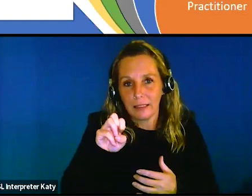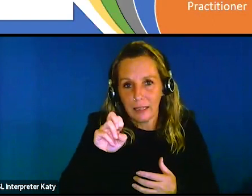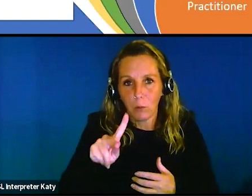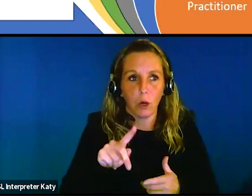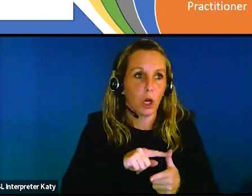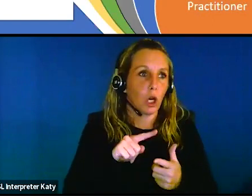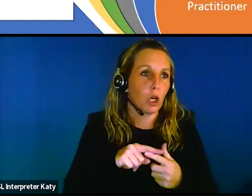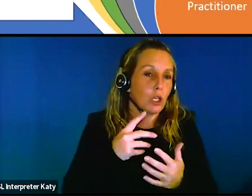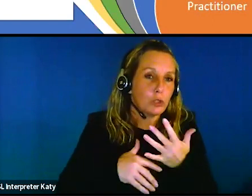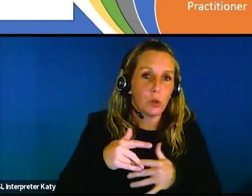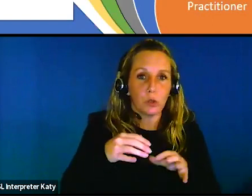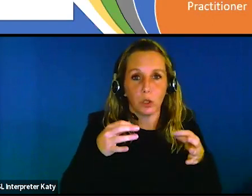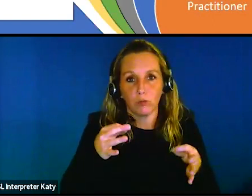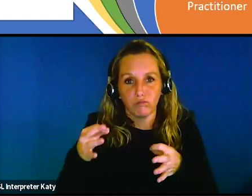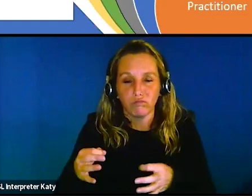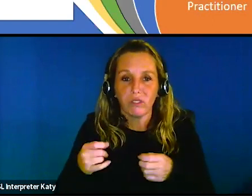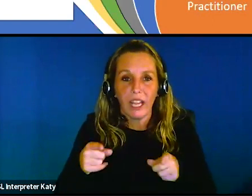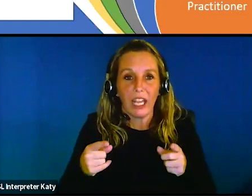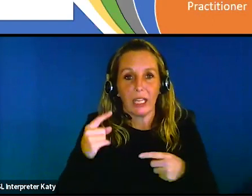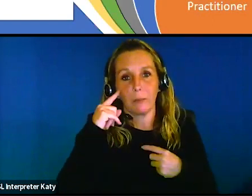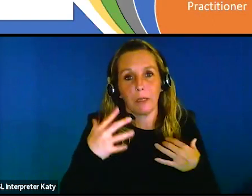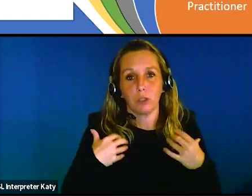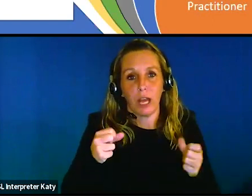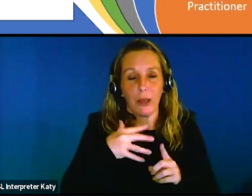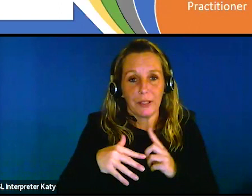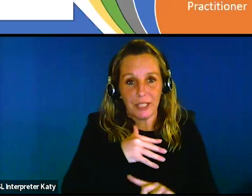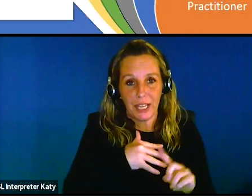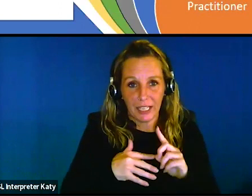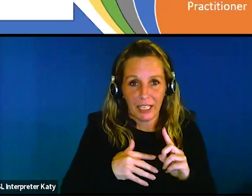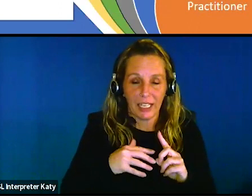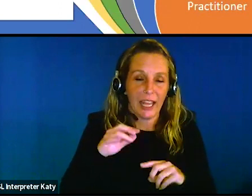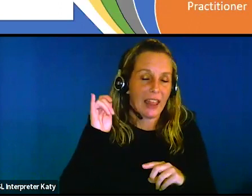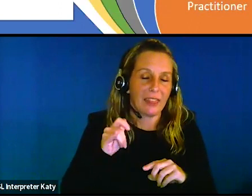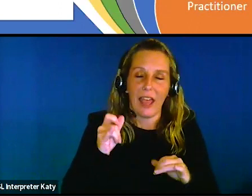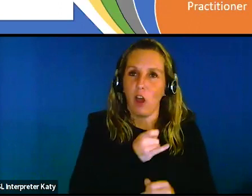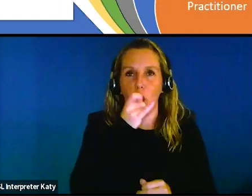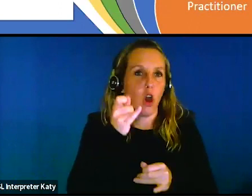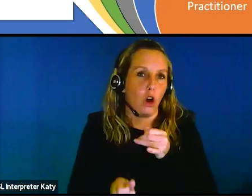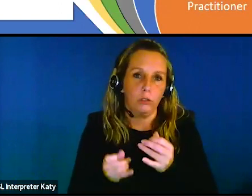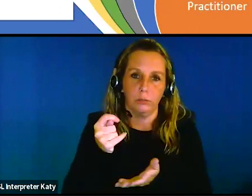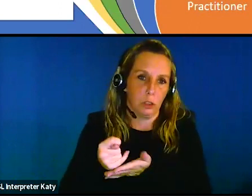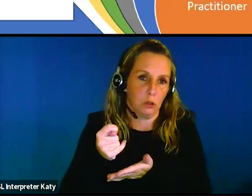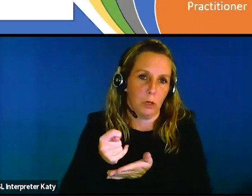That's where that is, what winds up to be the ultimate treatment, how all of those